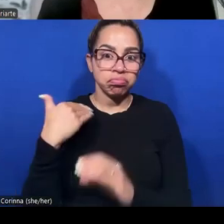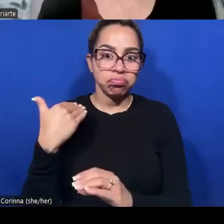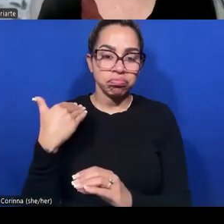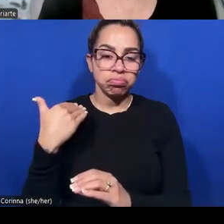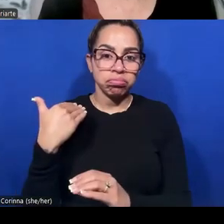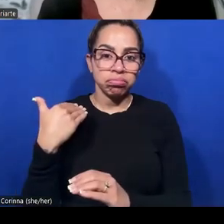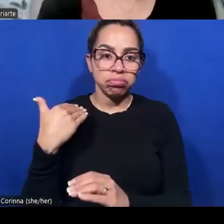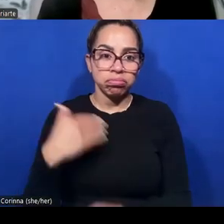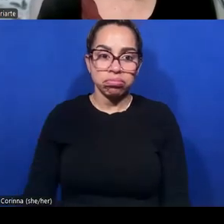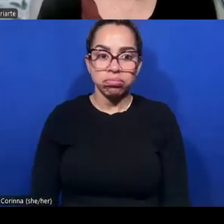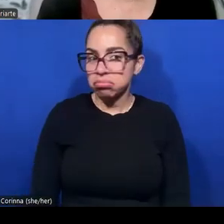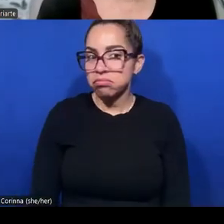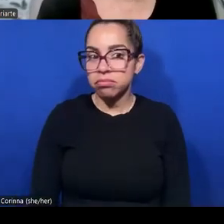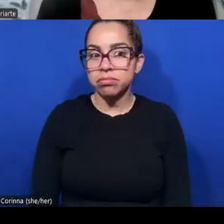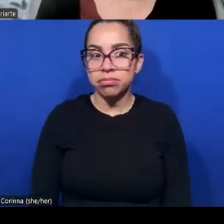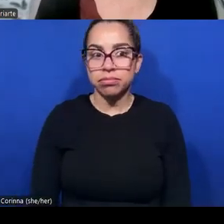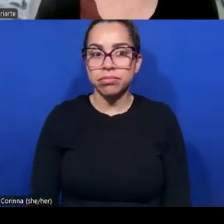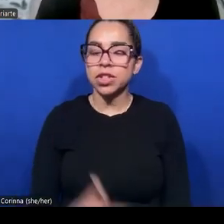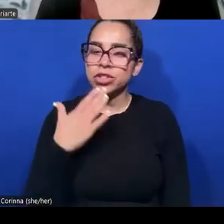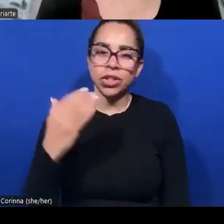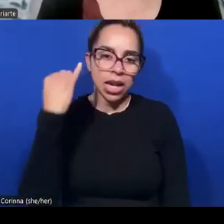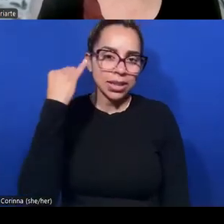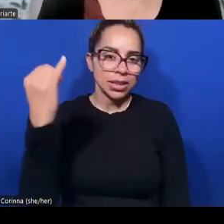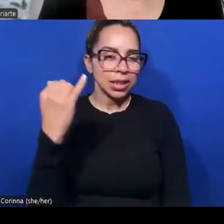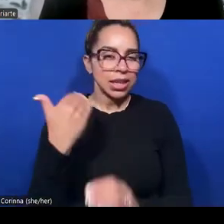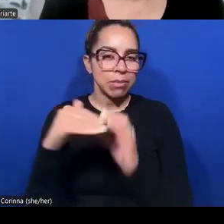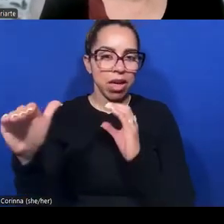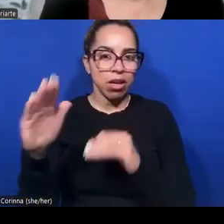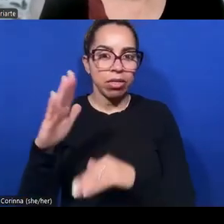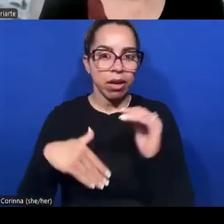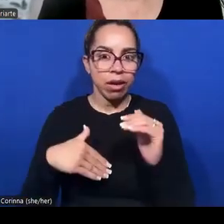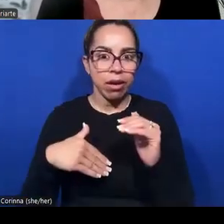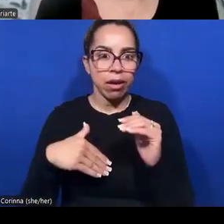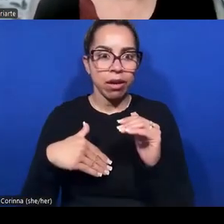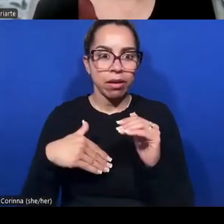I think it's a good idea to email versus having a conversation over the phone,